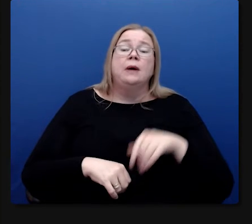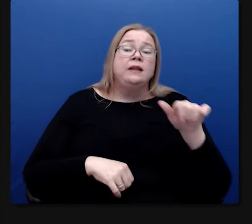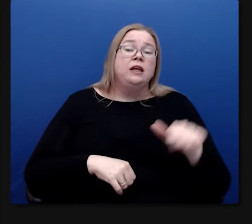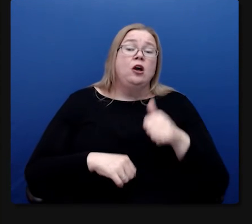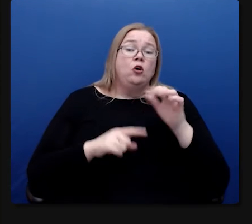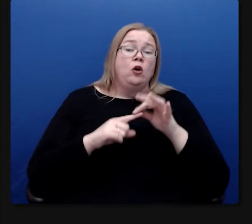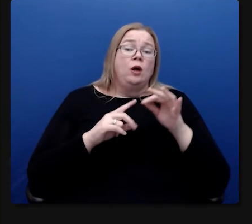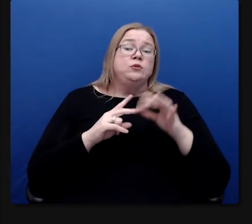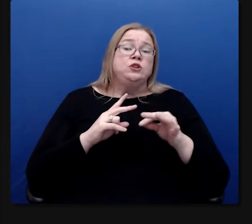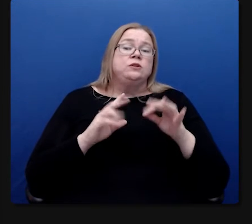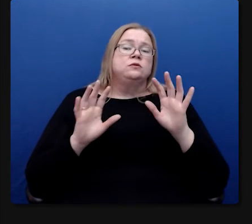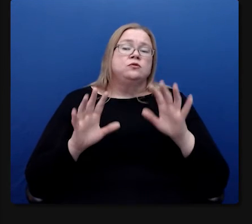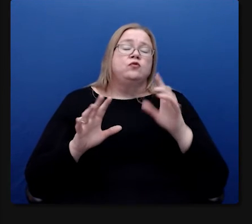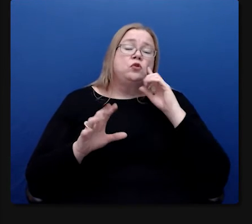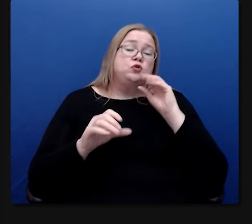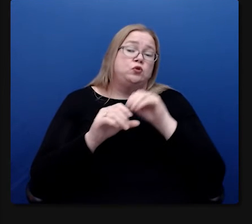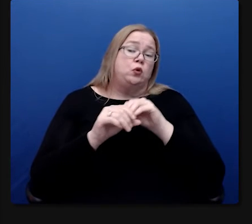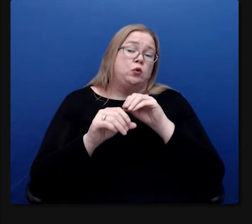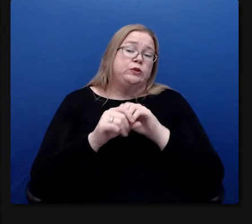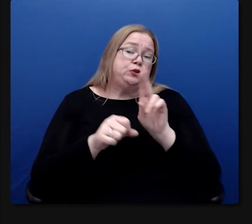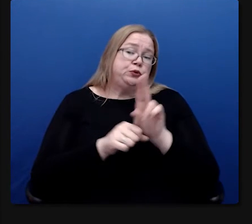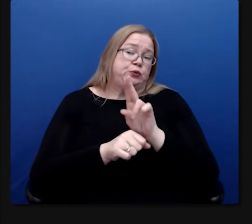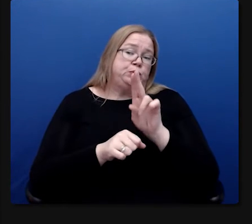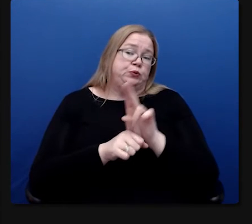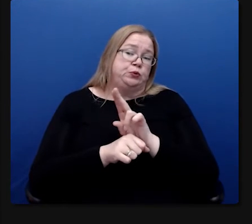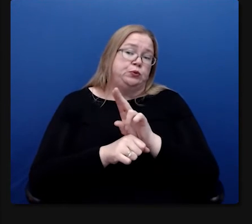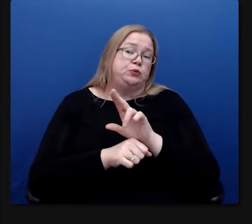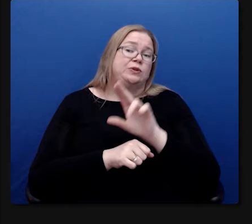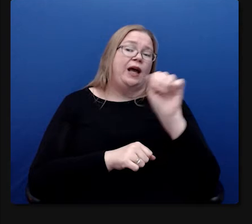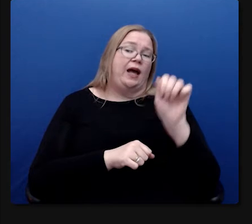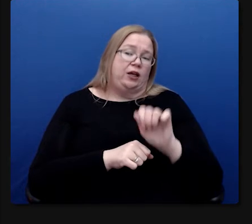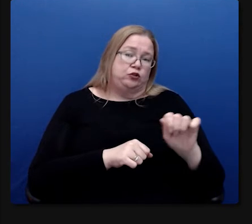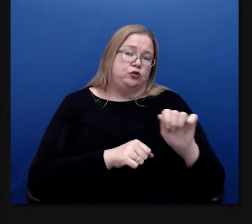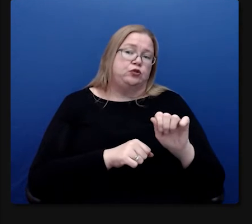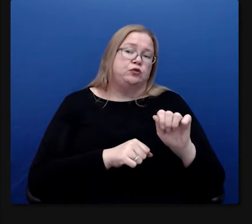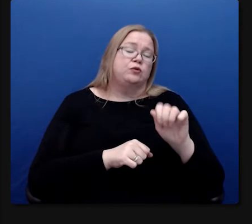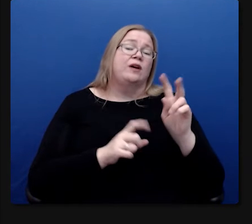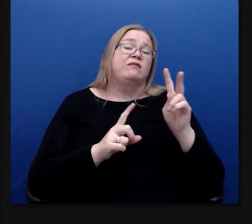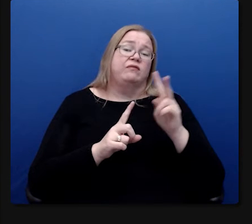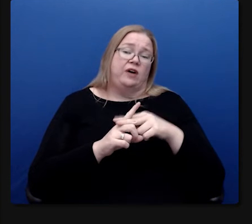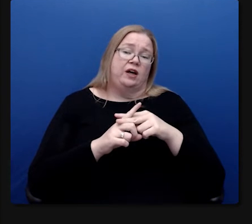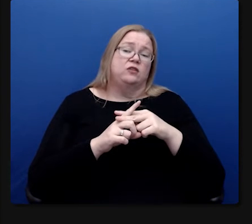The other option for data storage is to use an Azure File Share